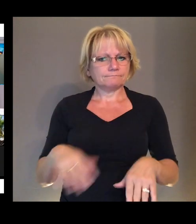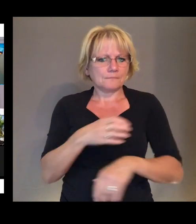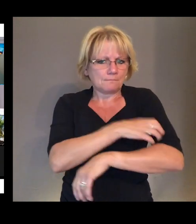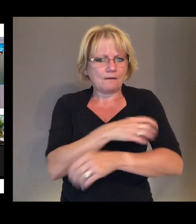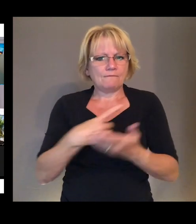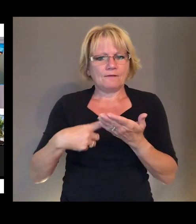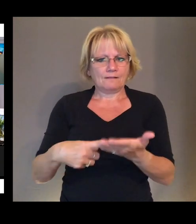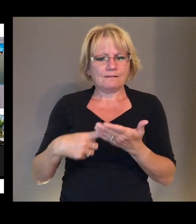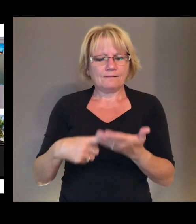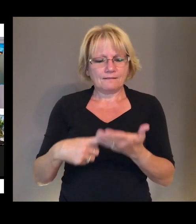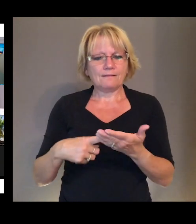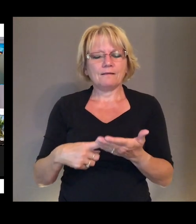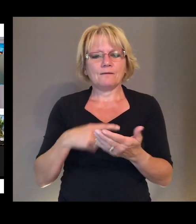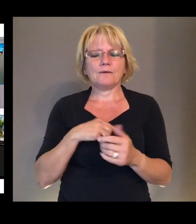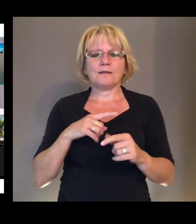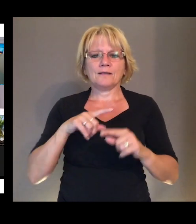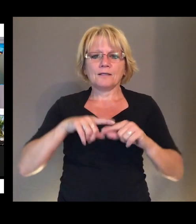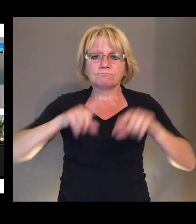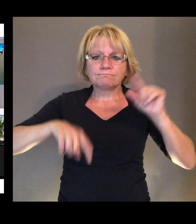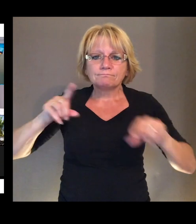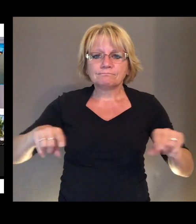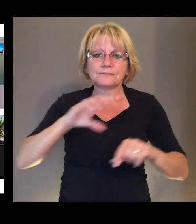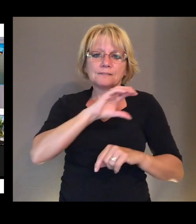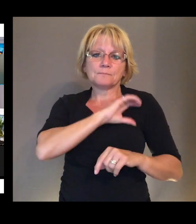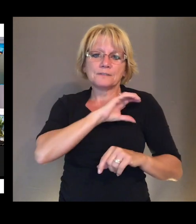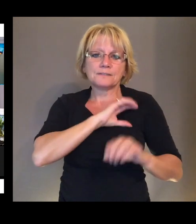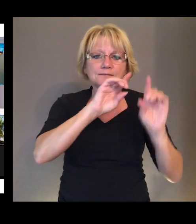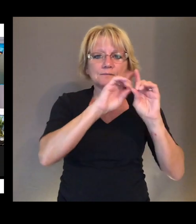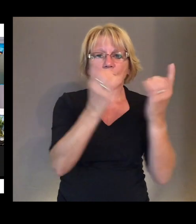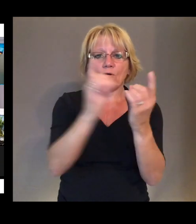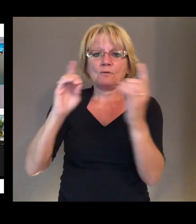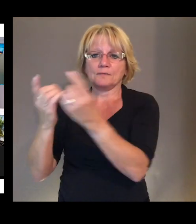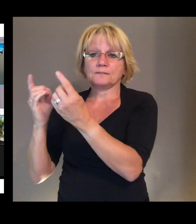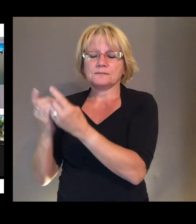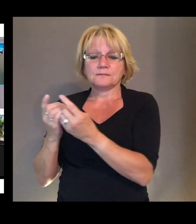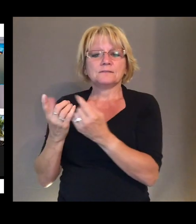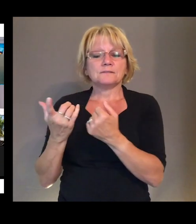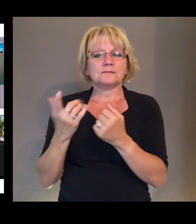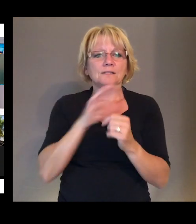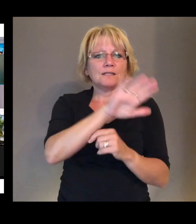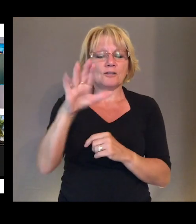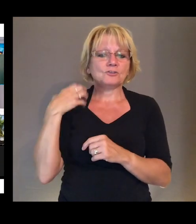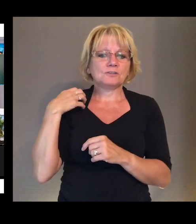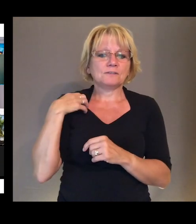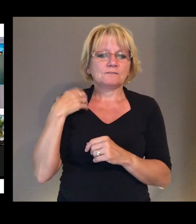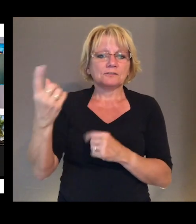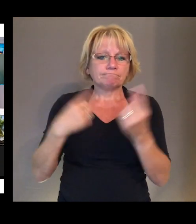But we had police chiefs from various departments come to speak to us about what they're doing